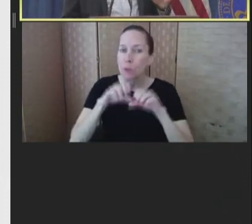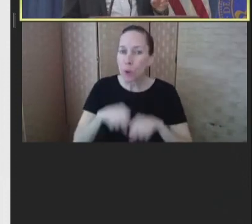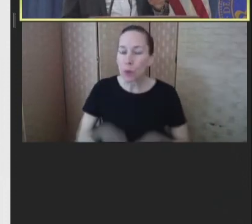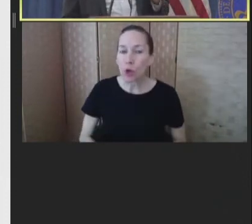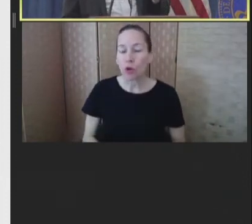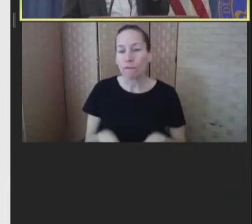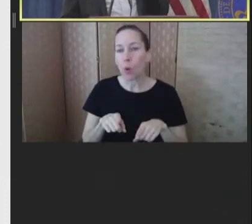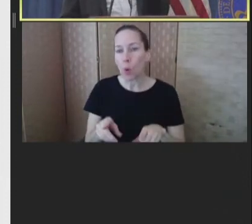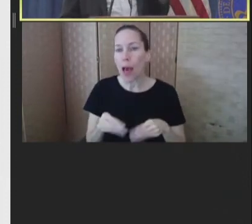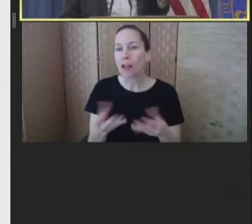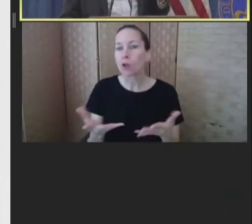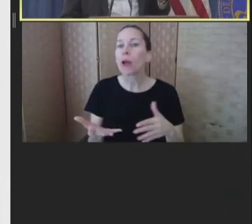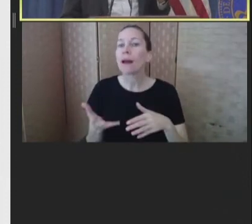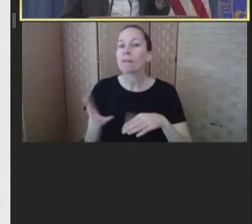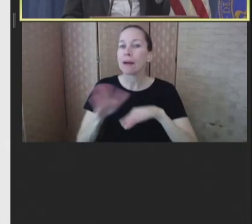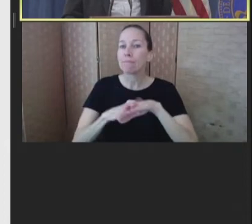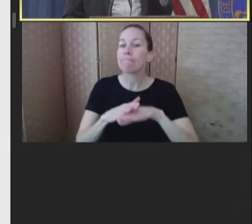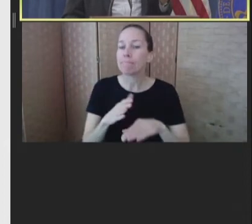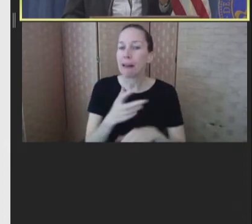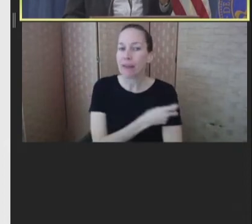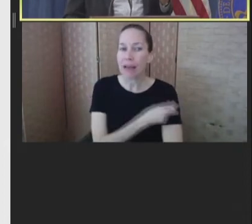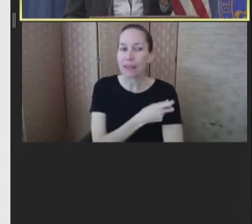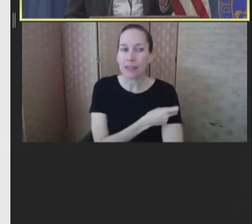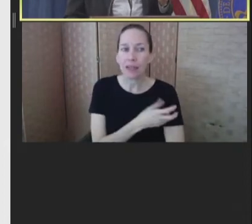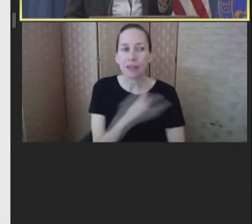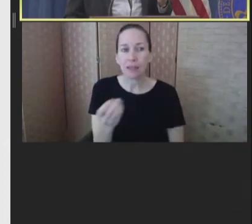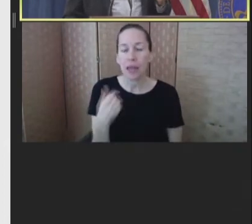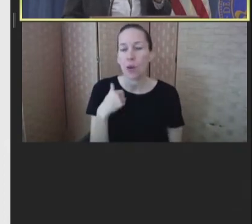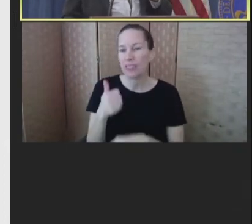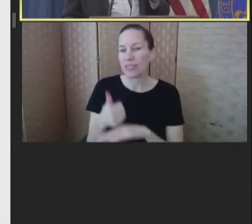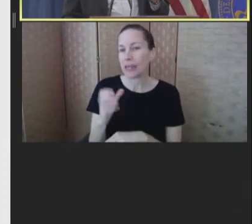County we used community coalitions called community response teams and public health